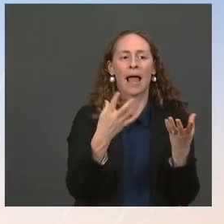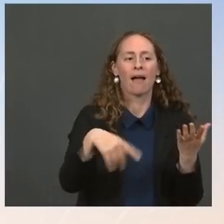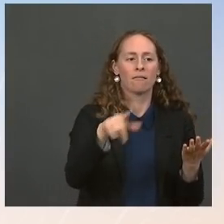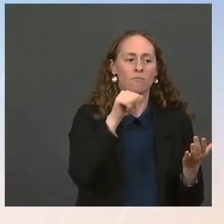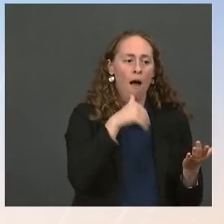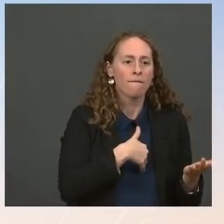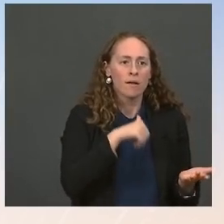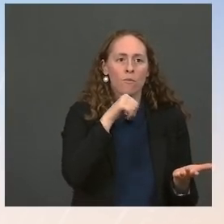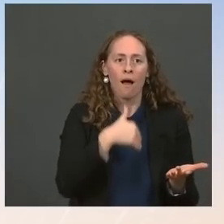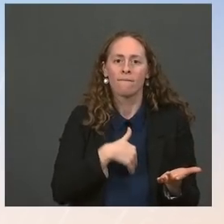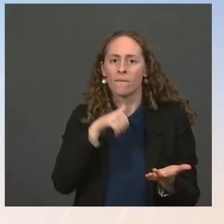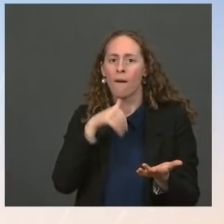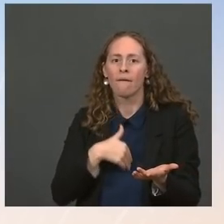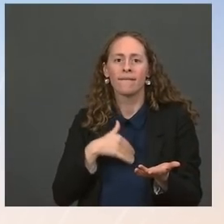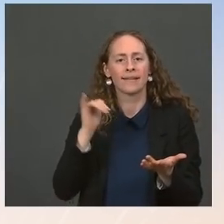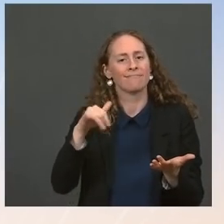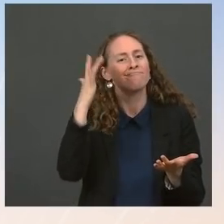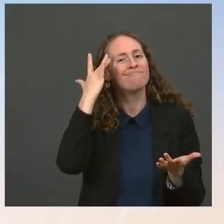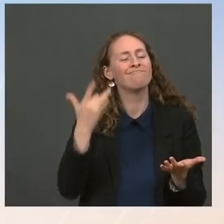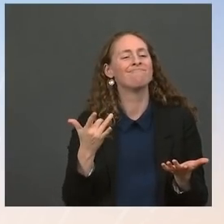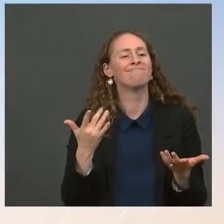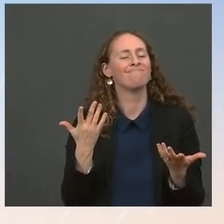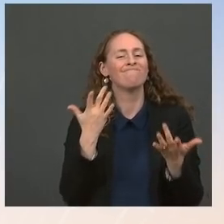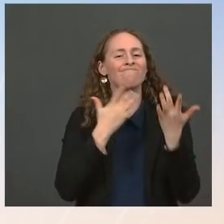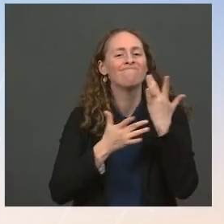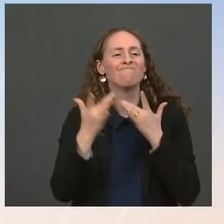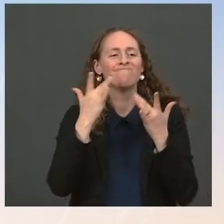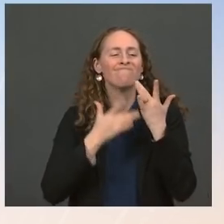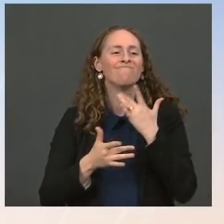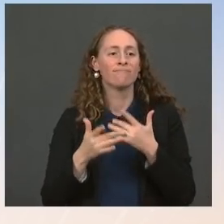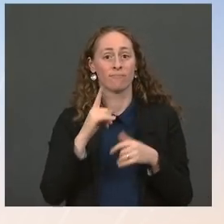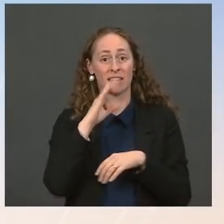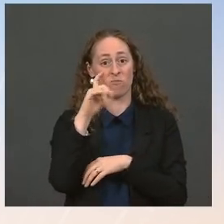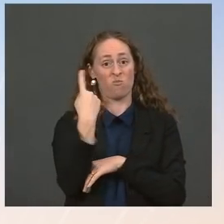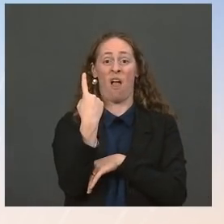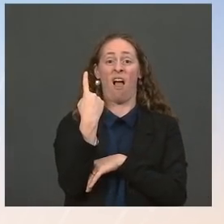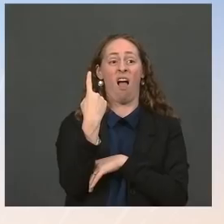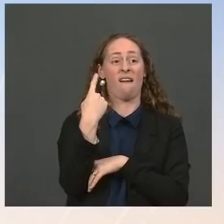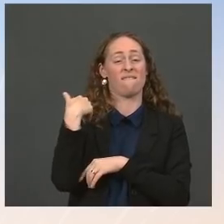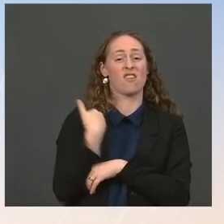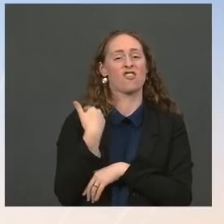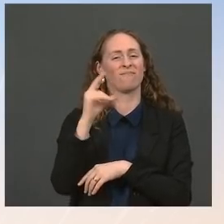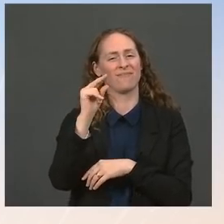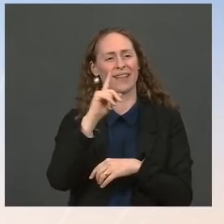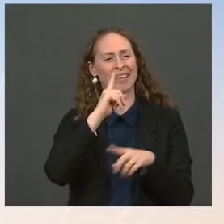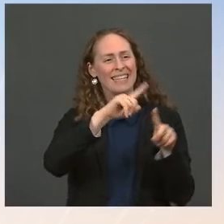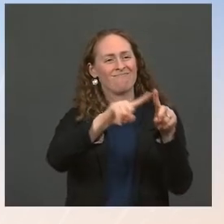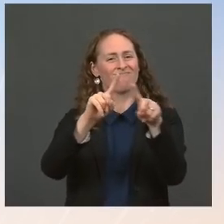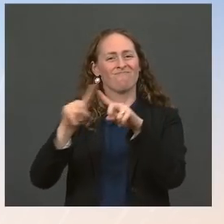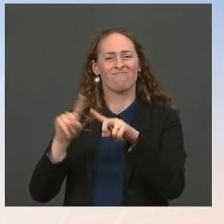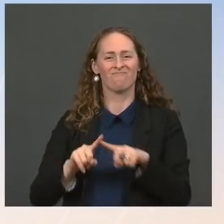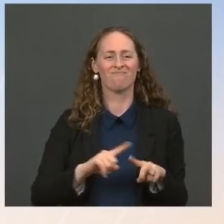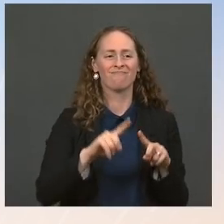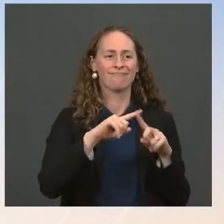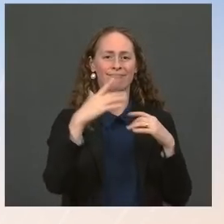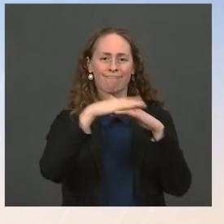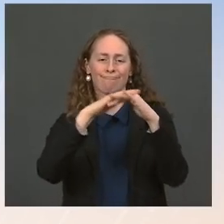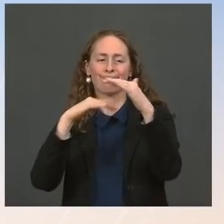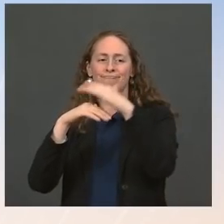We're also working to address that. It's not just one issue. But certainly, we're going to use every lever at our disposal to address it, to make it --